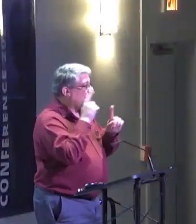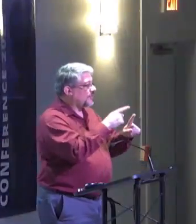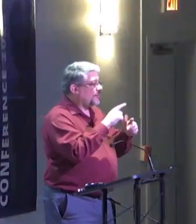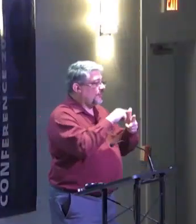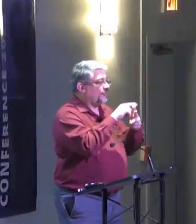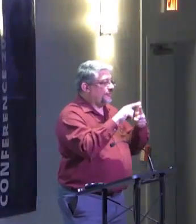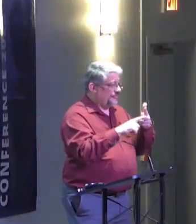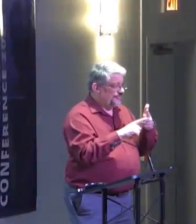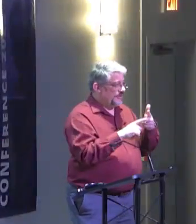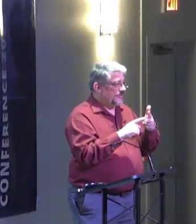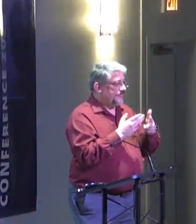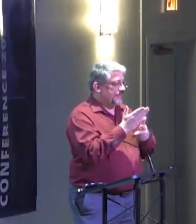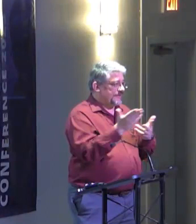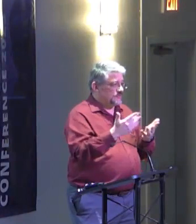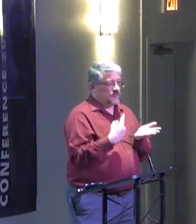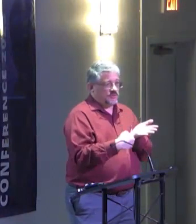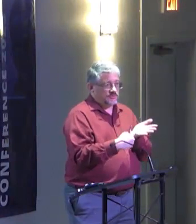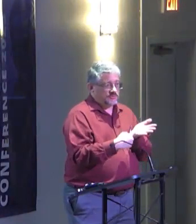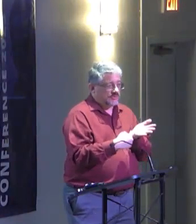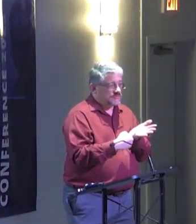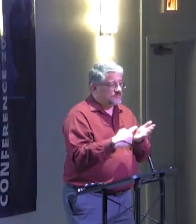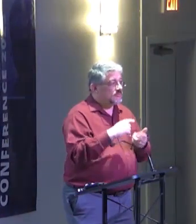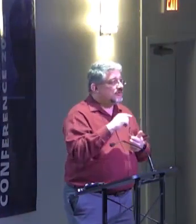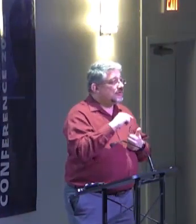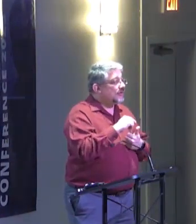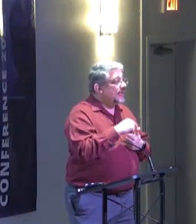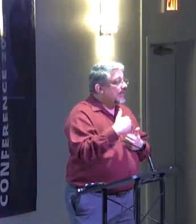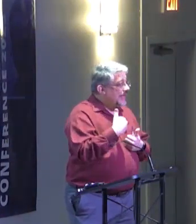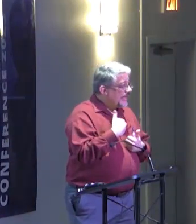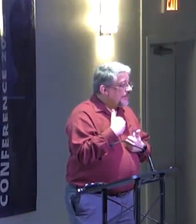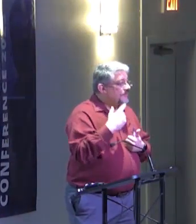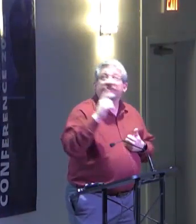So for 2024 our goal is threefold, the 3 big things that we're talking through.